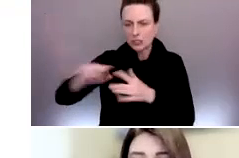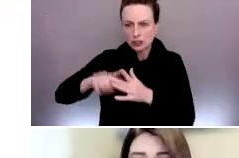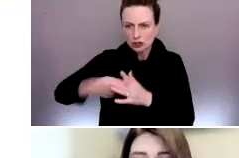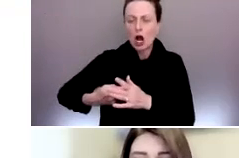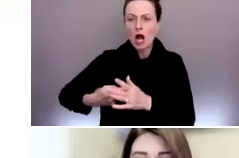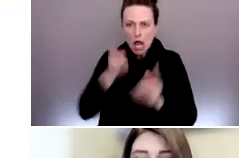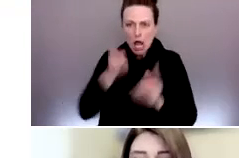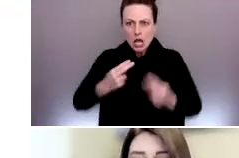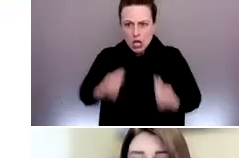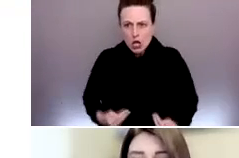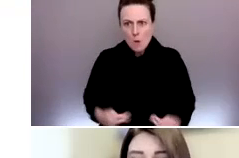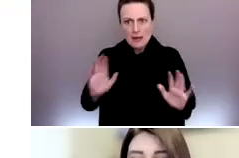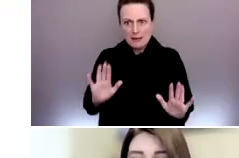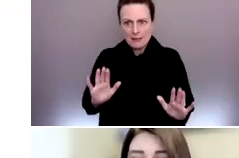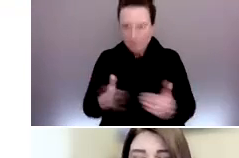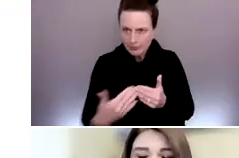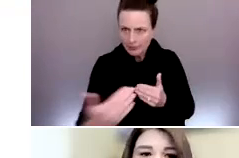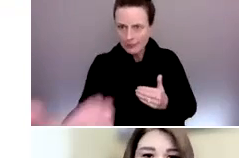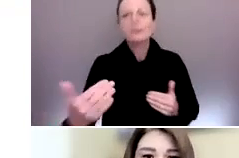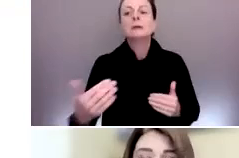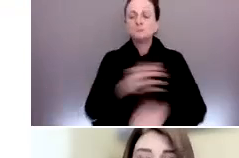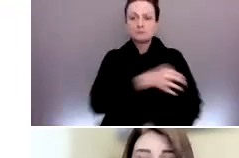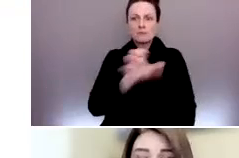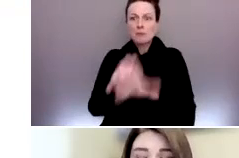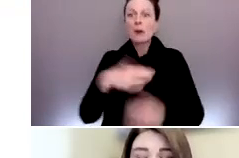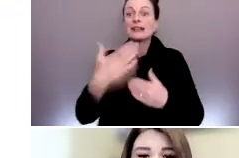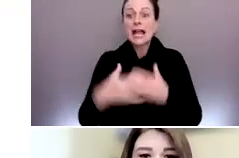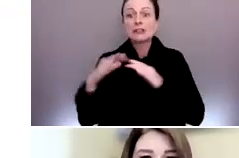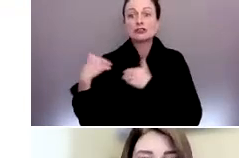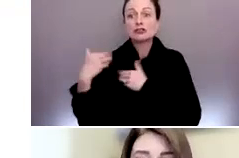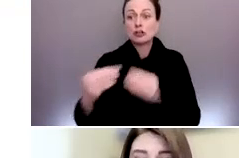earth. That is why we must empower the next generation to take on this role of advocating,